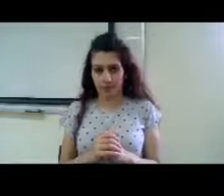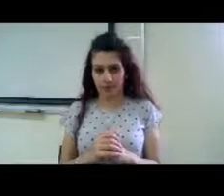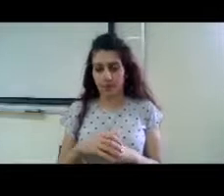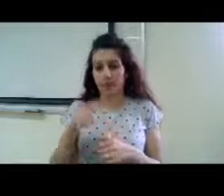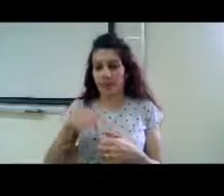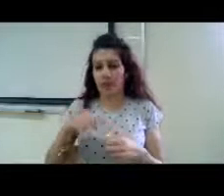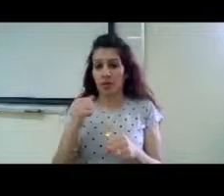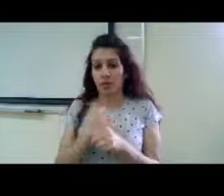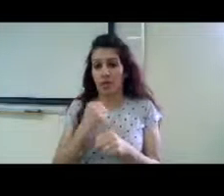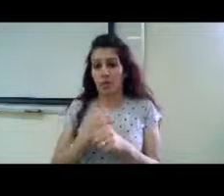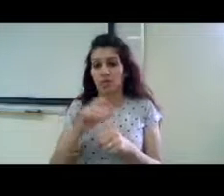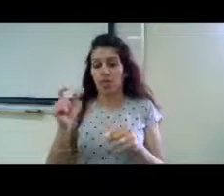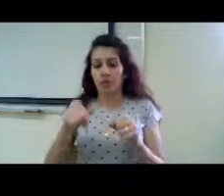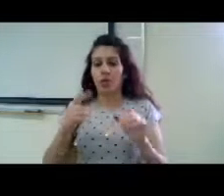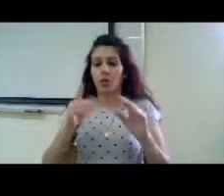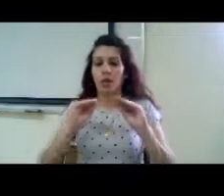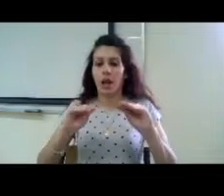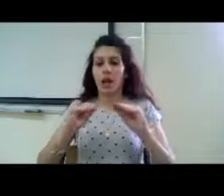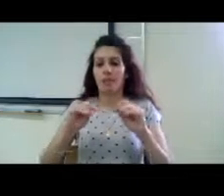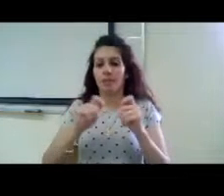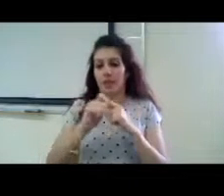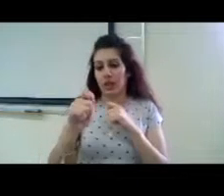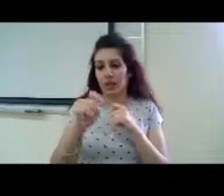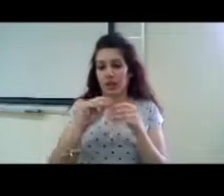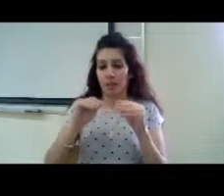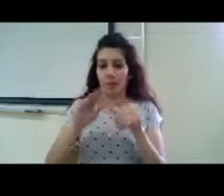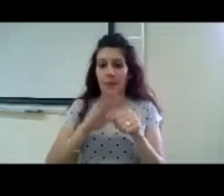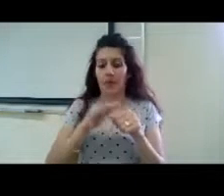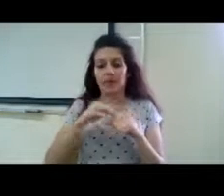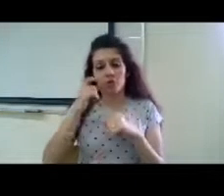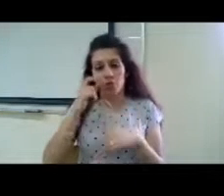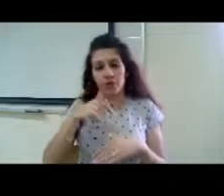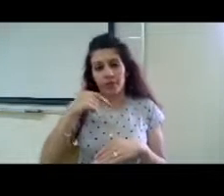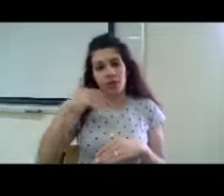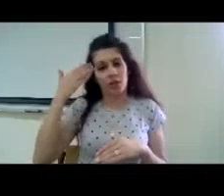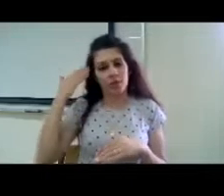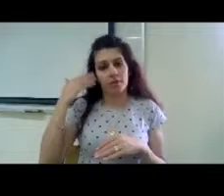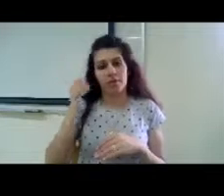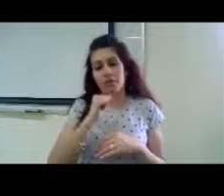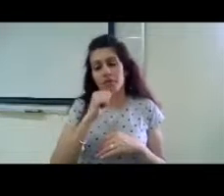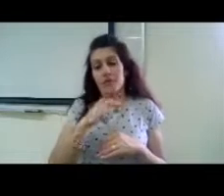time for discoverability of quality relevant resources or general lack of